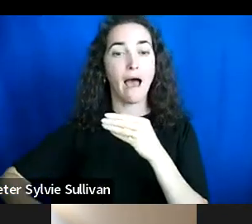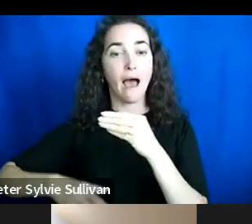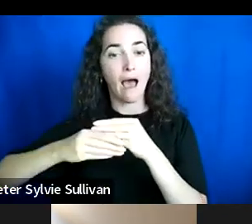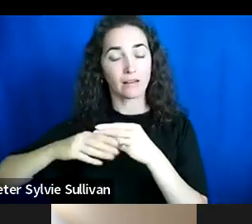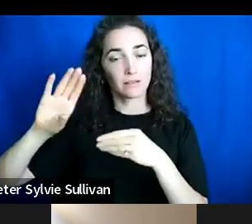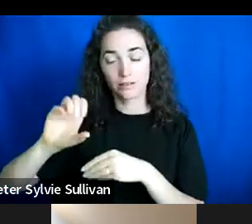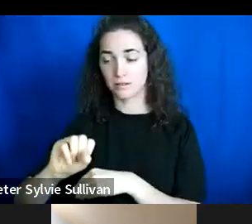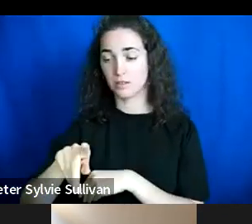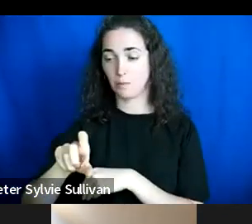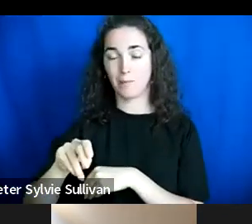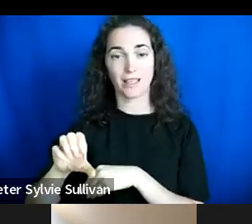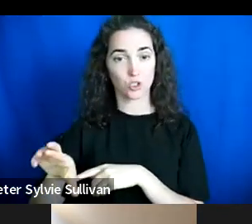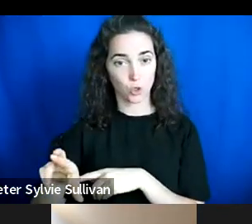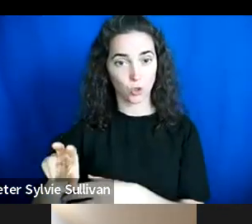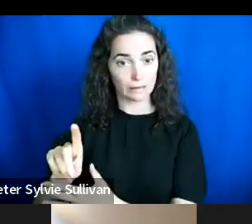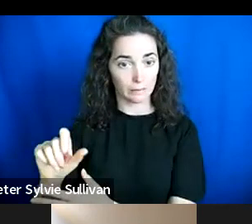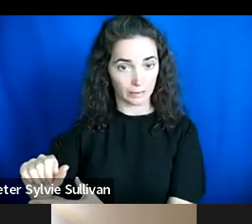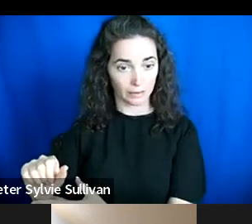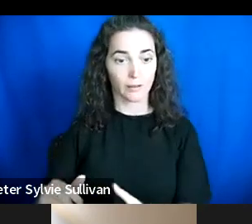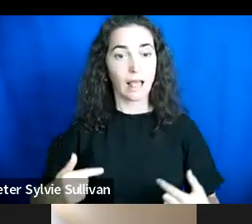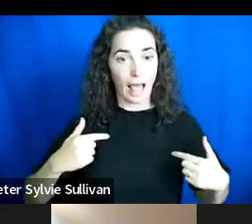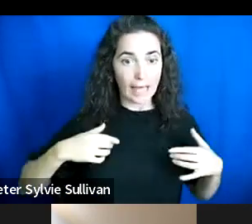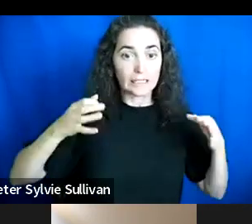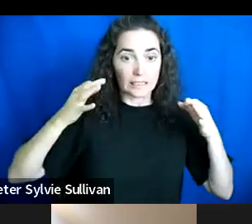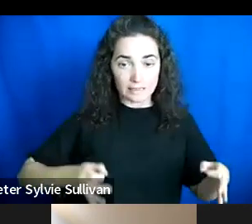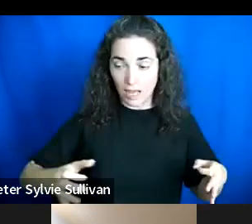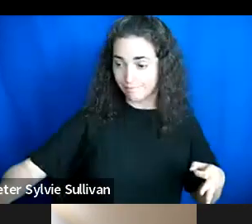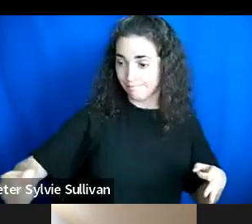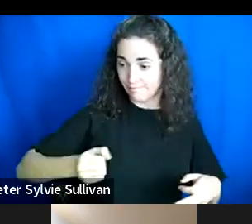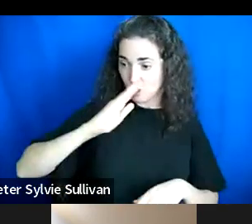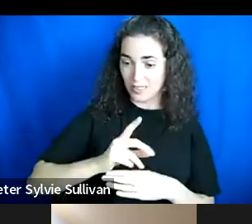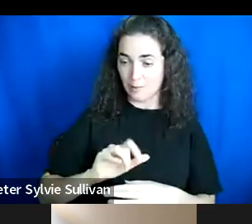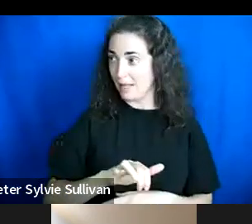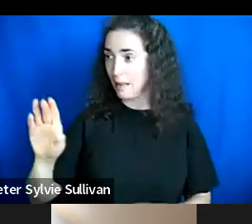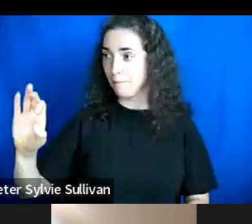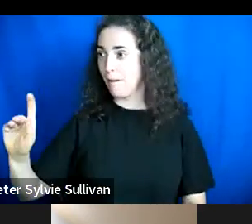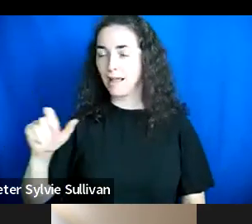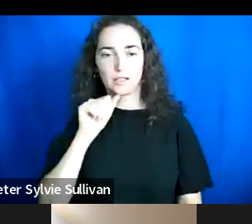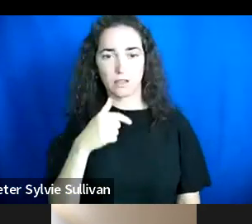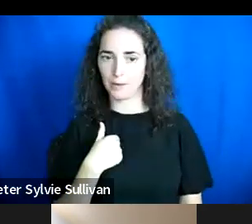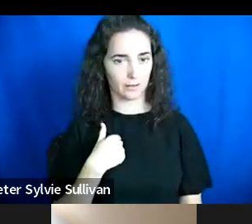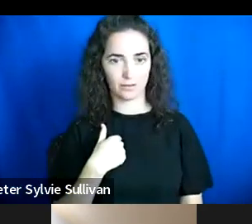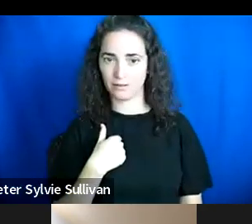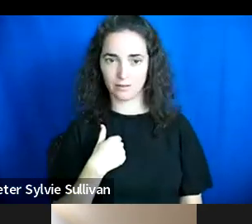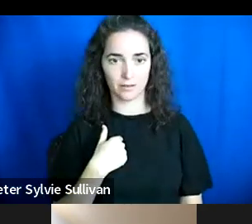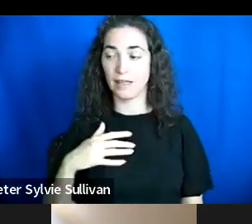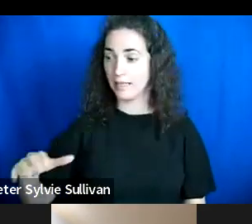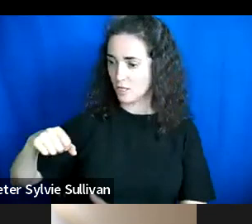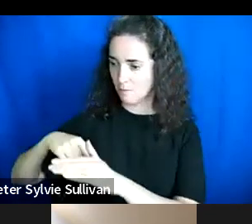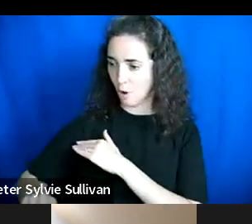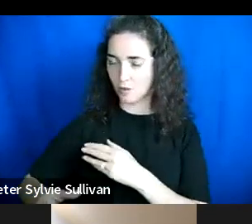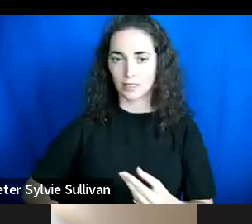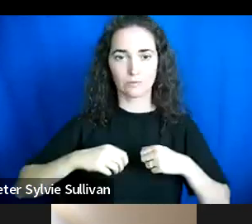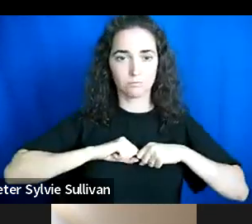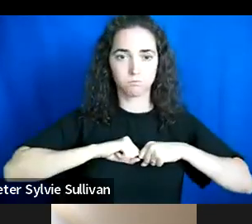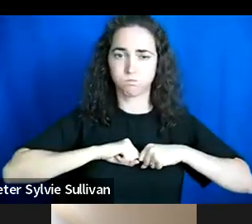And I was not one of those people who chose to do it like Mike and that his his birth was devastating to me.